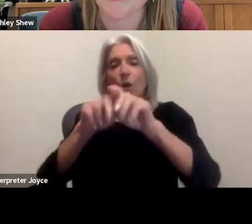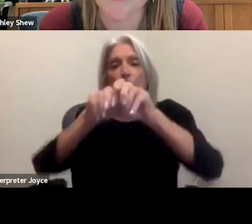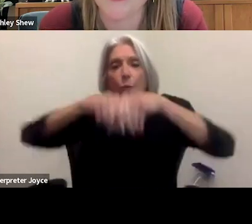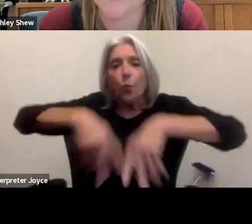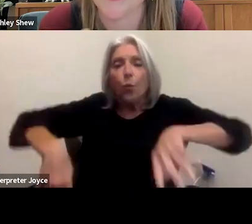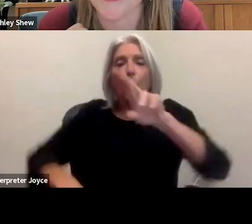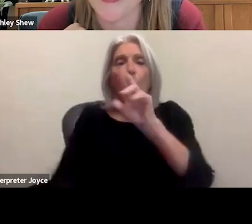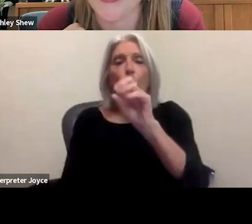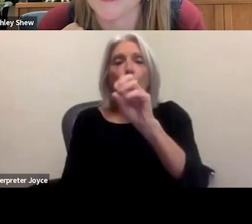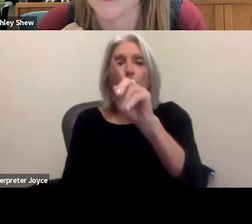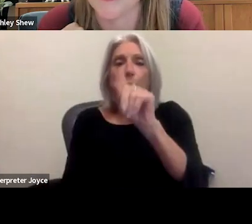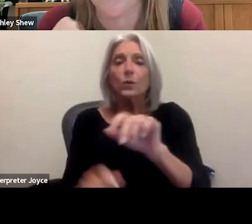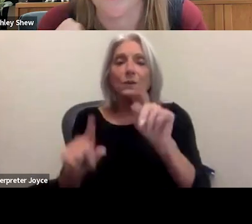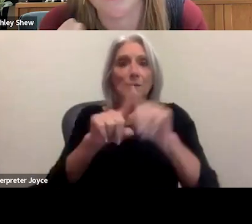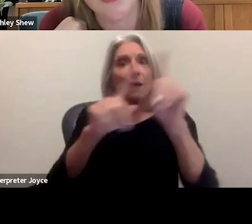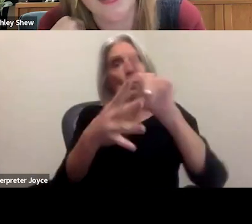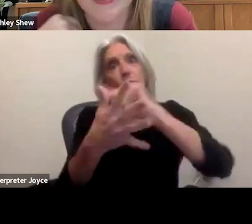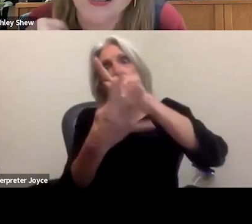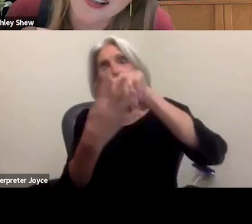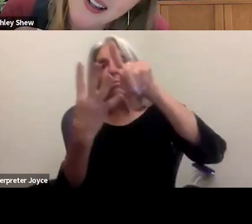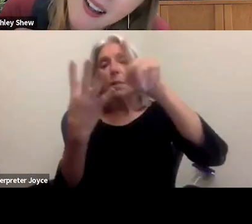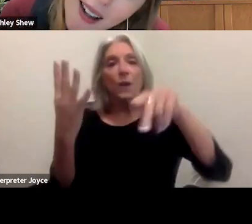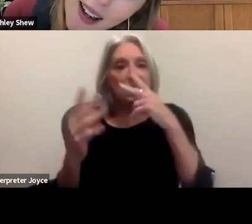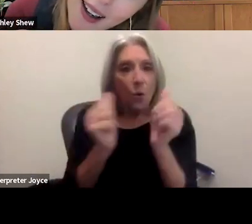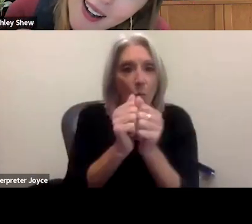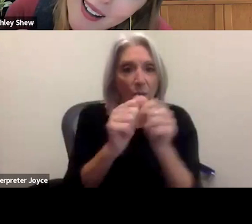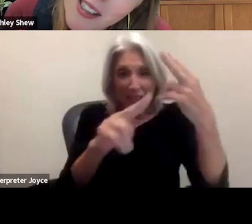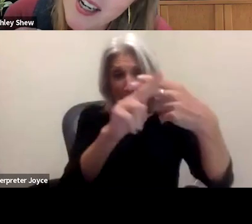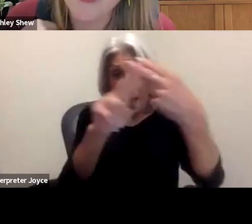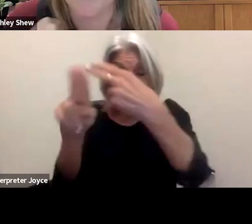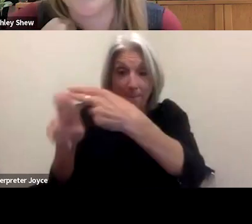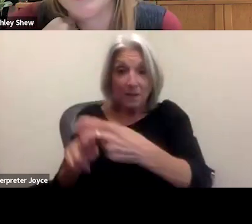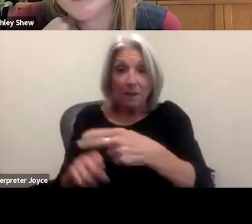anthropology, archeology, ethnology, geography,